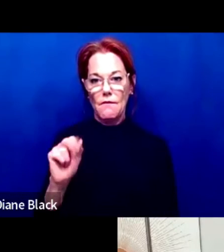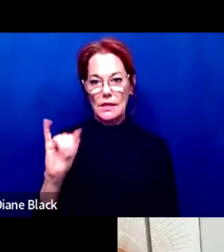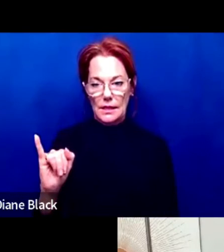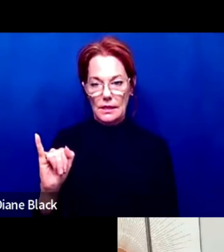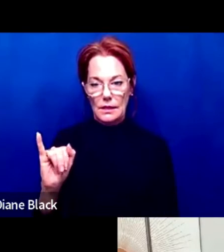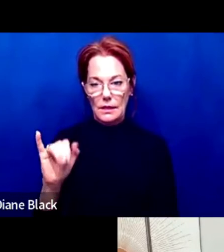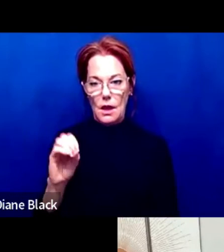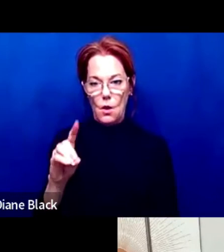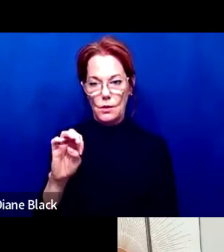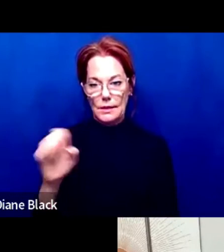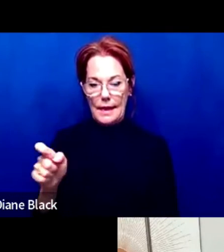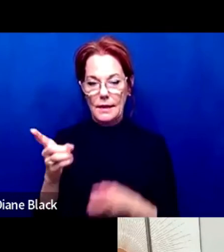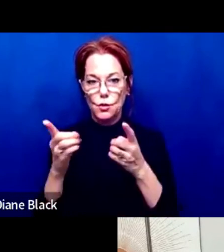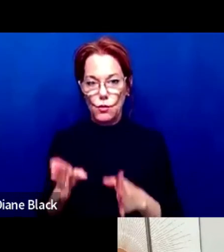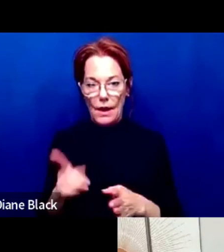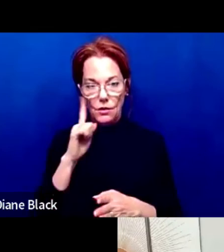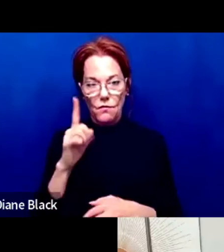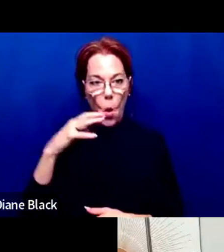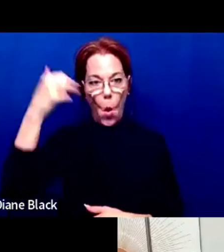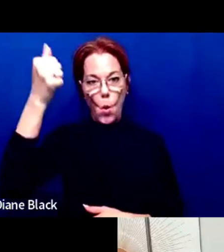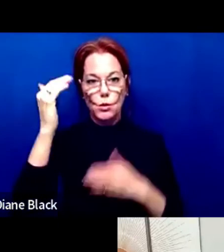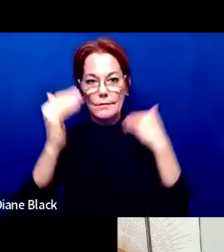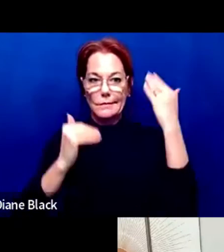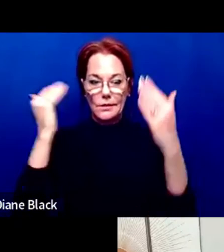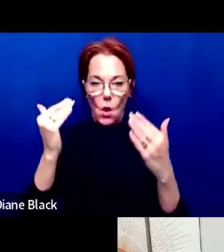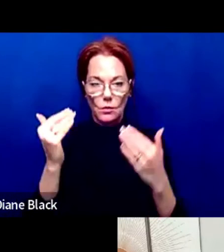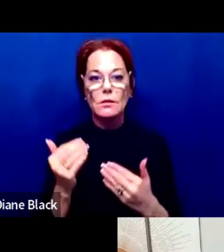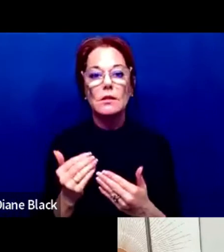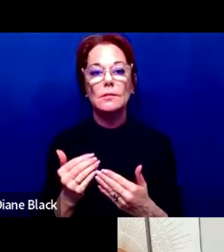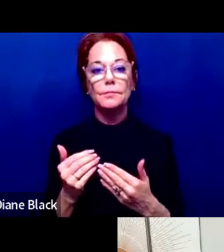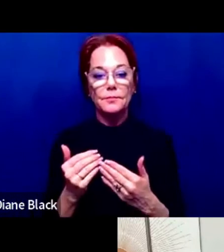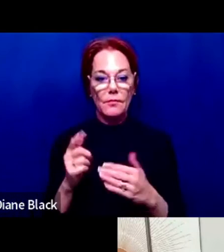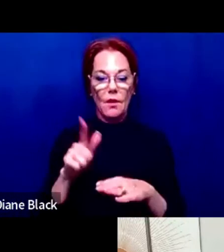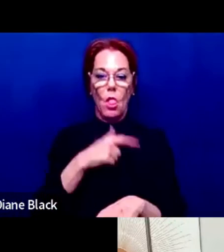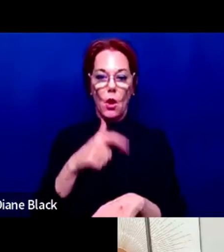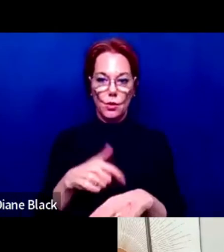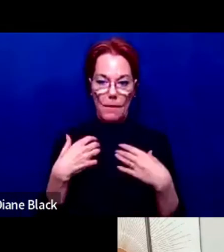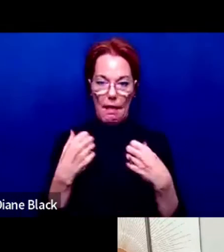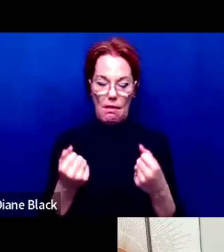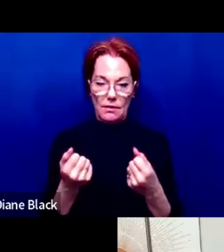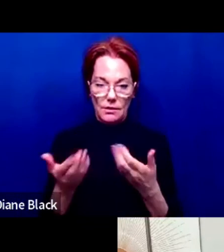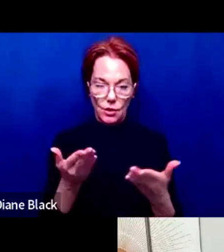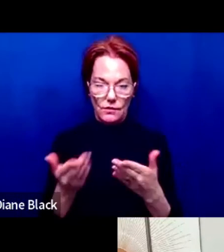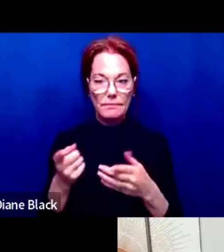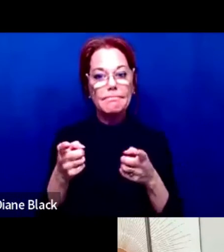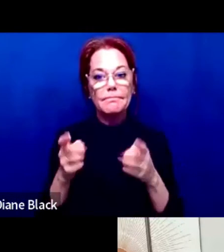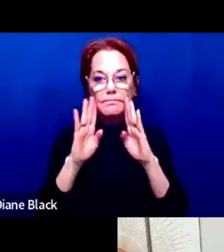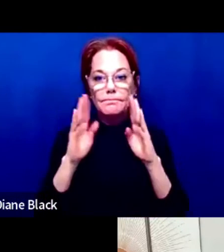Adults and Long Term Services and Supports within the Behavioral Health Administration, Stefani manages the Brain Injury Program as well